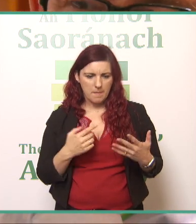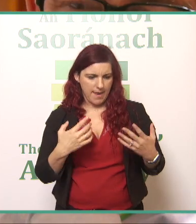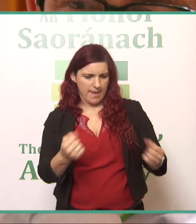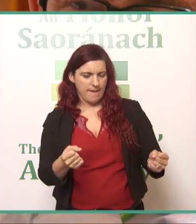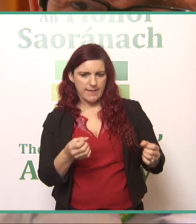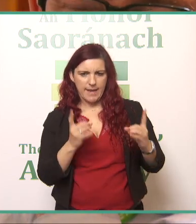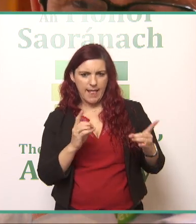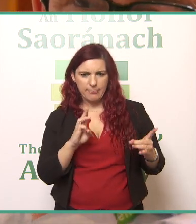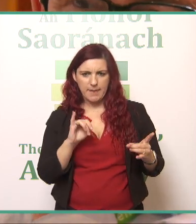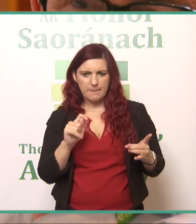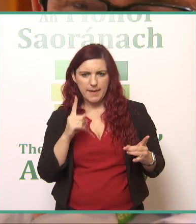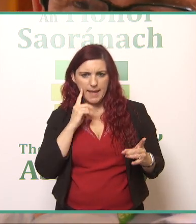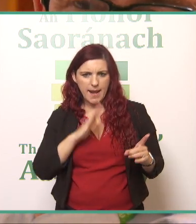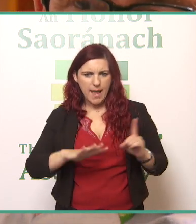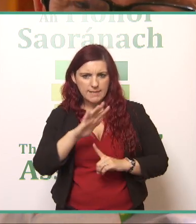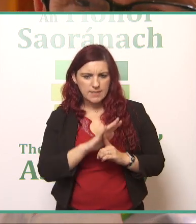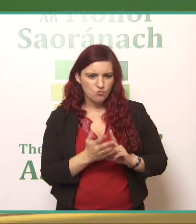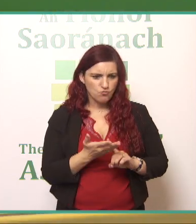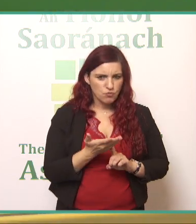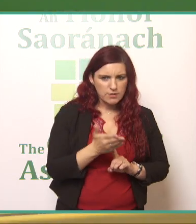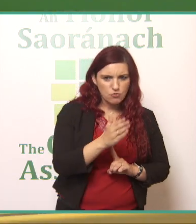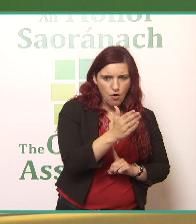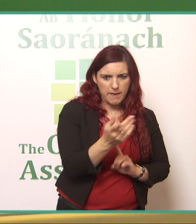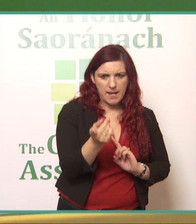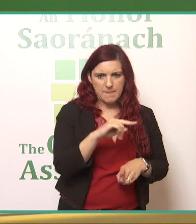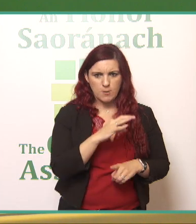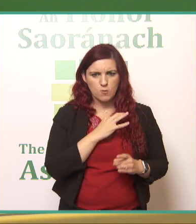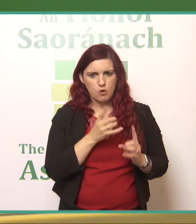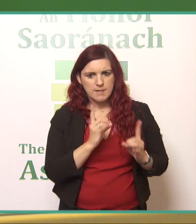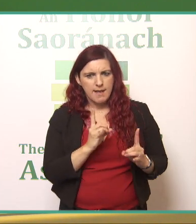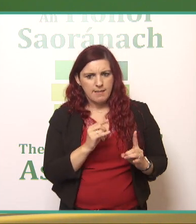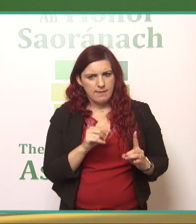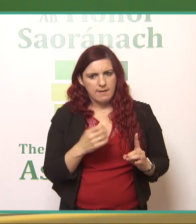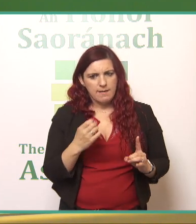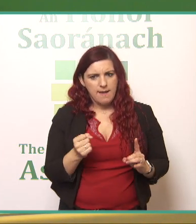peatlands by restoring and bringing them back to good health you know there's a market there